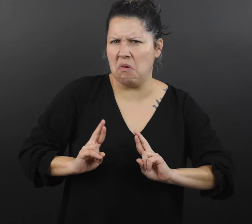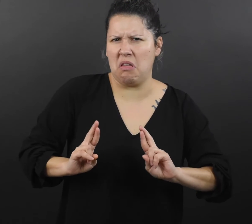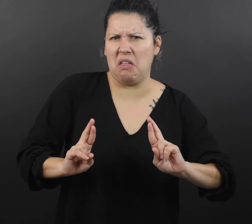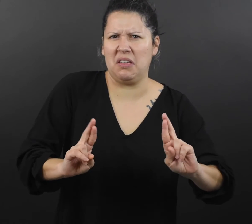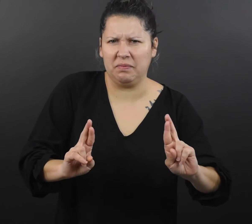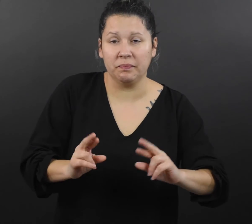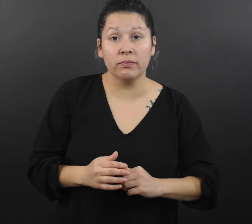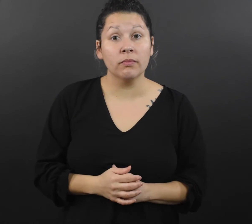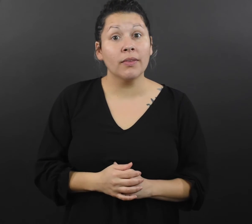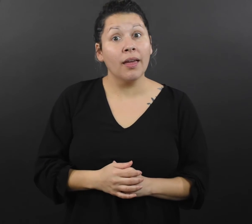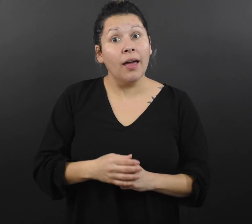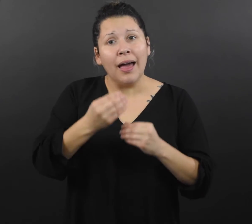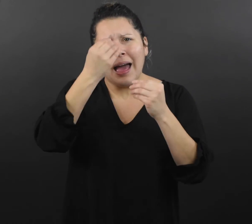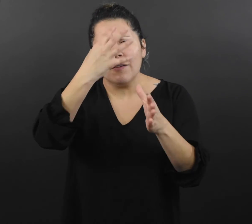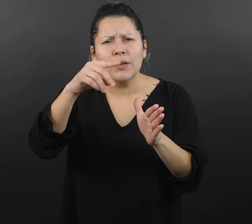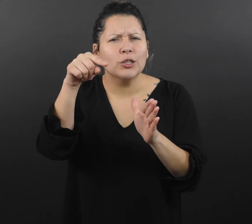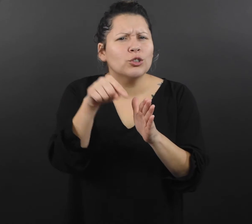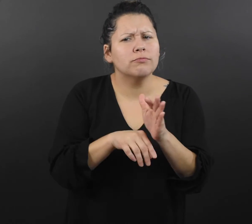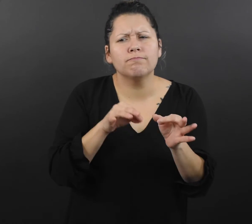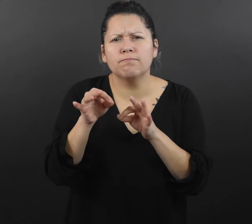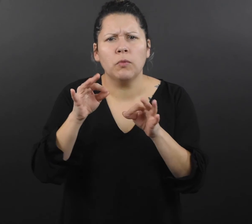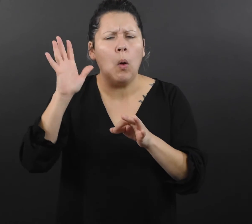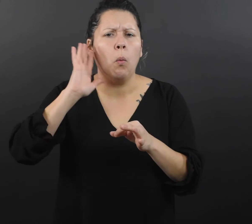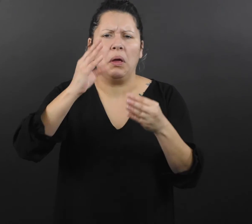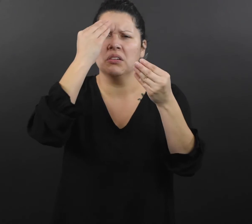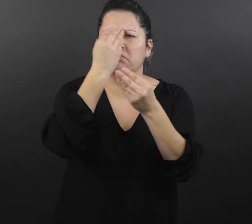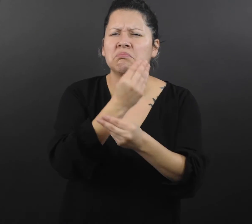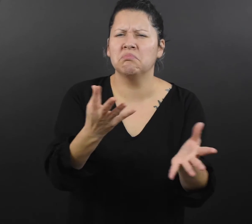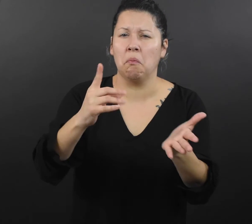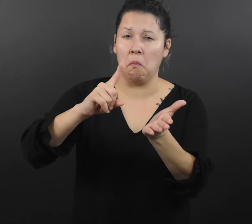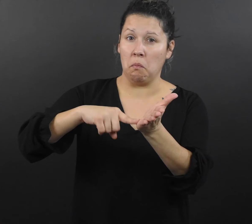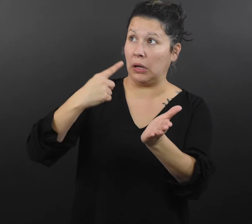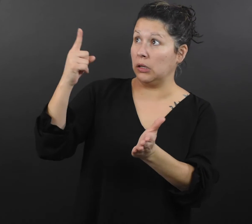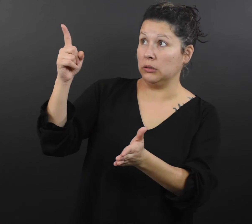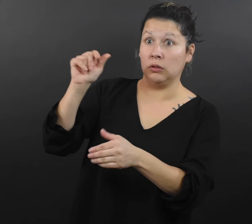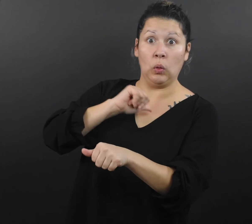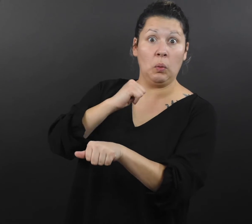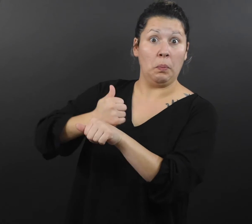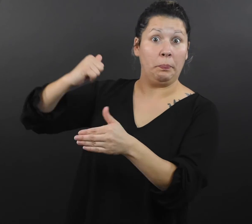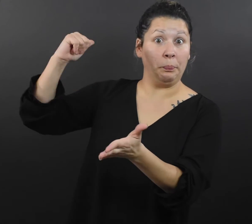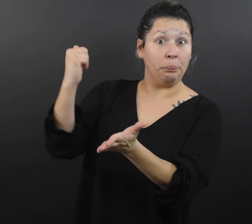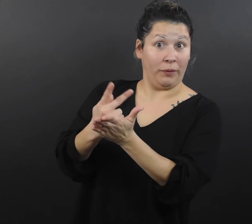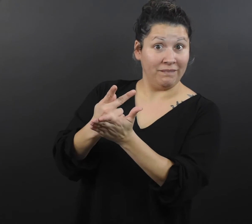Further details will be available once an emergency use authorization has been issued